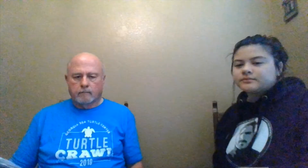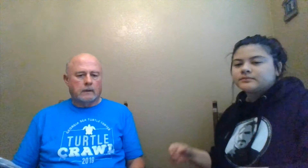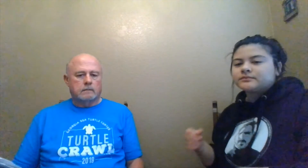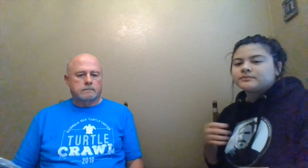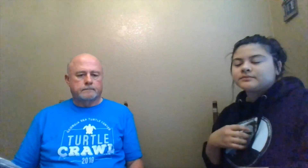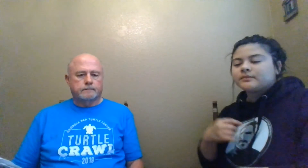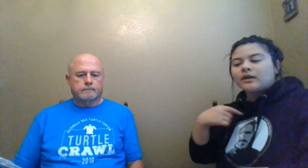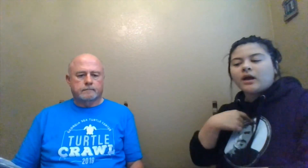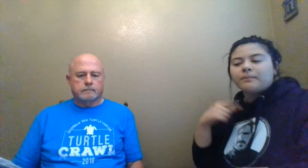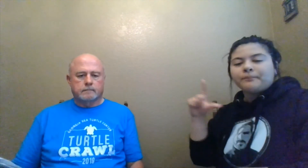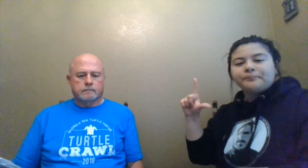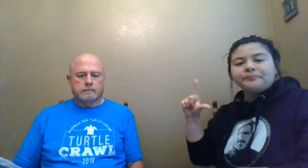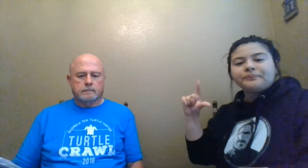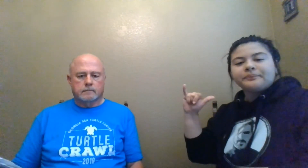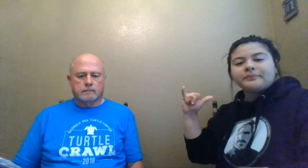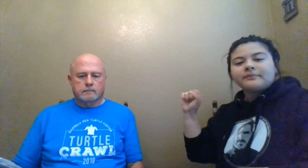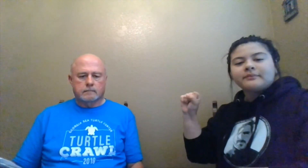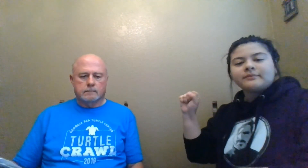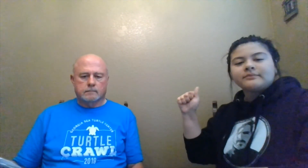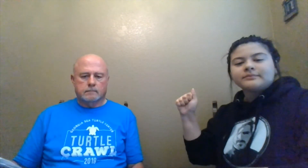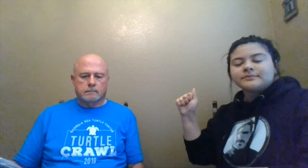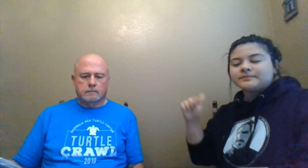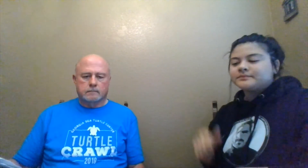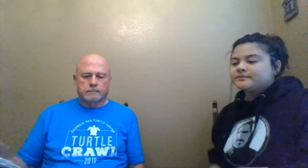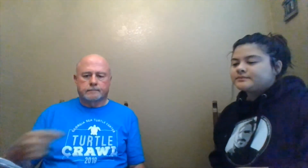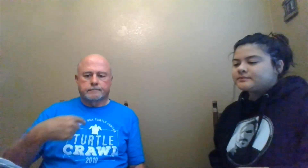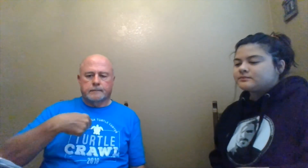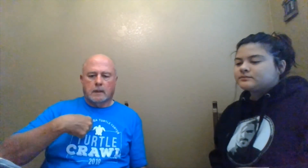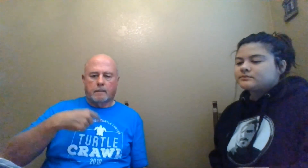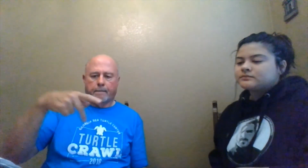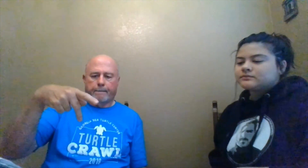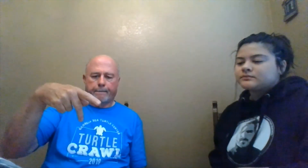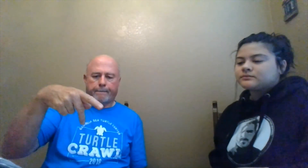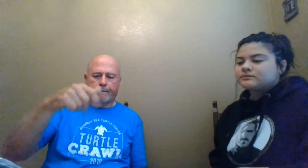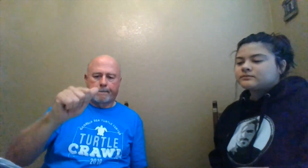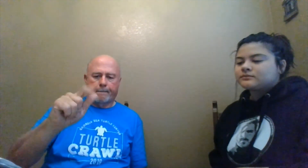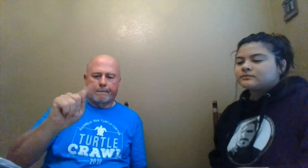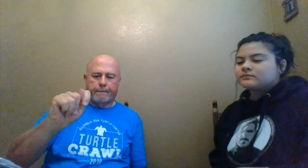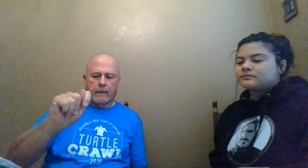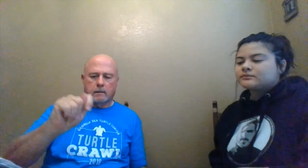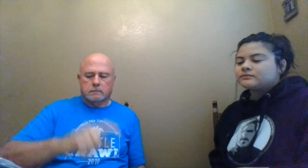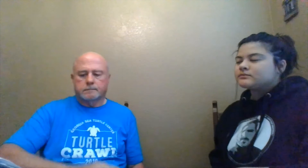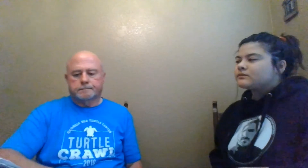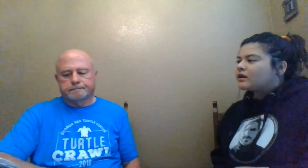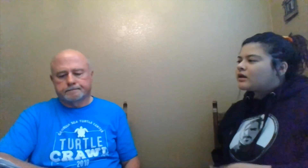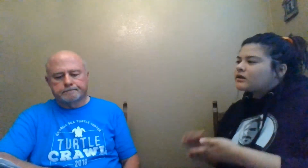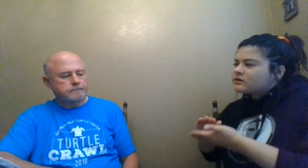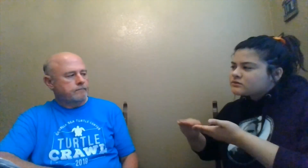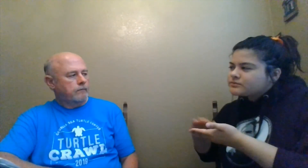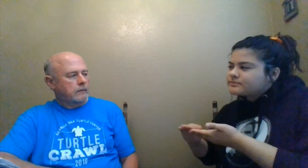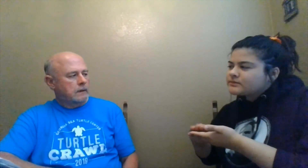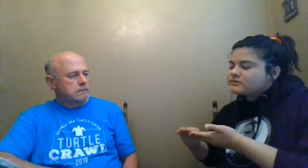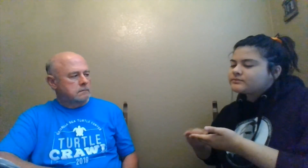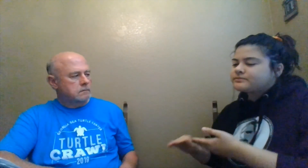I am Lisa I am Pat. Excuse me,